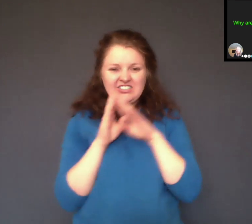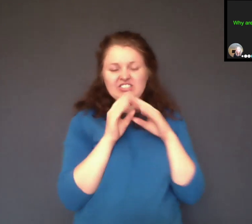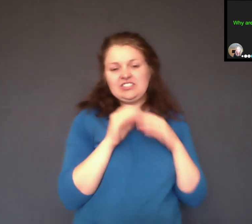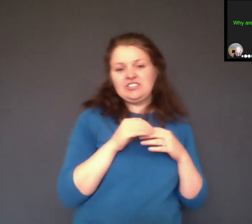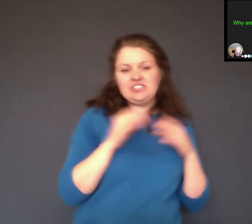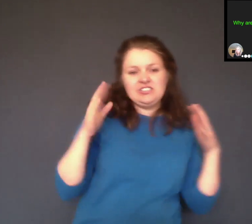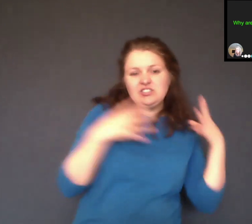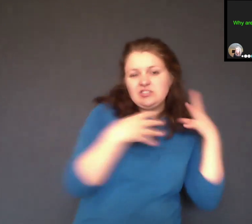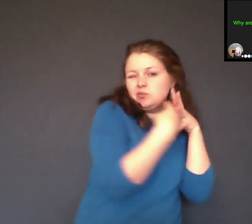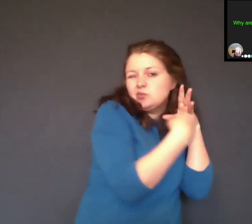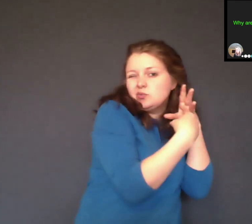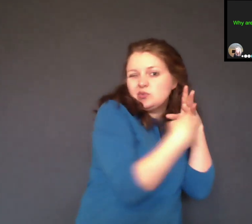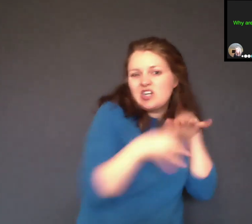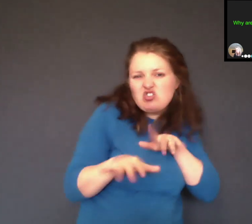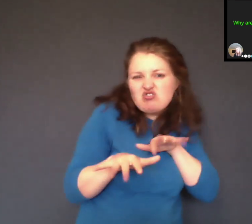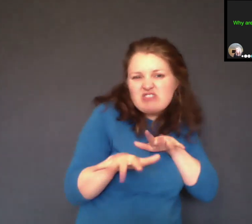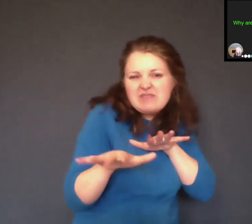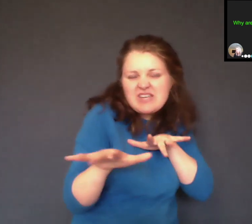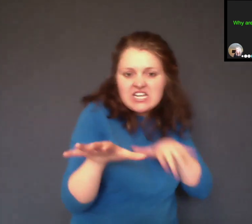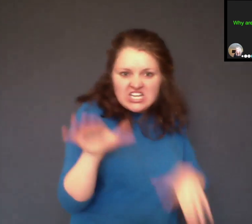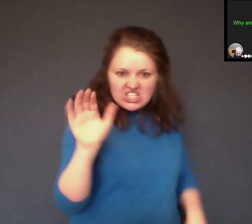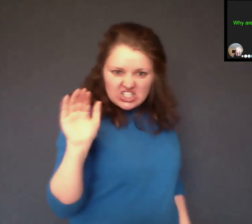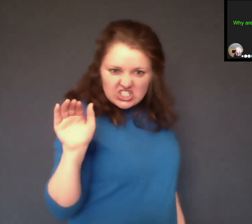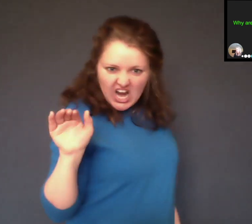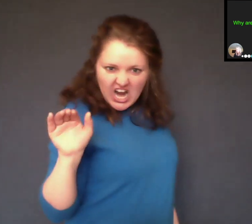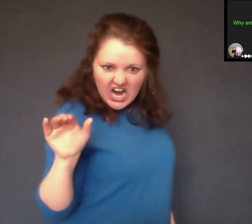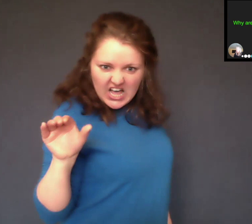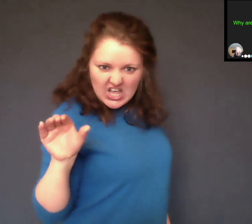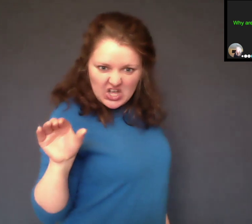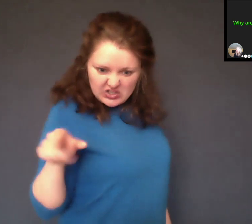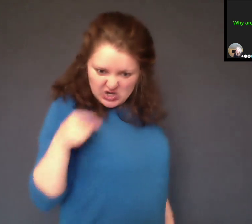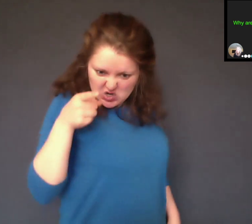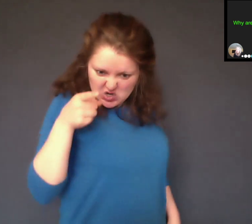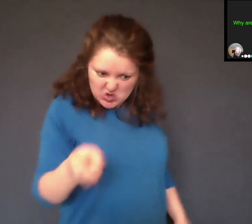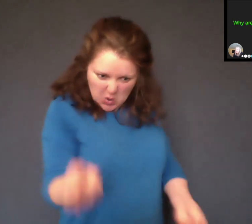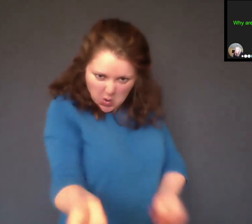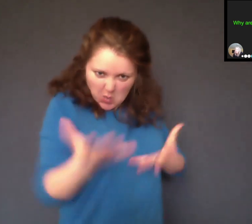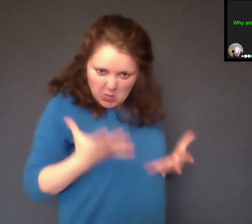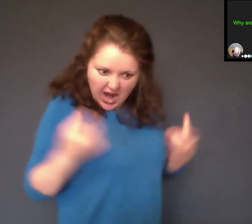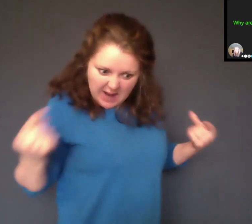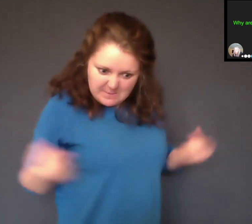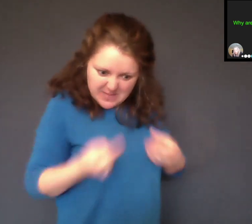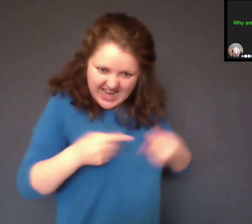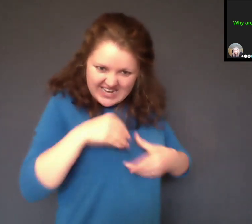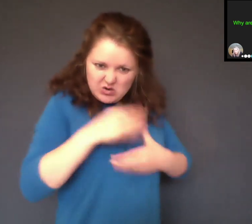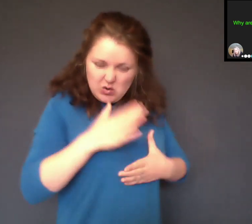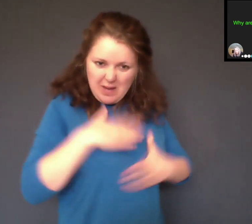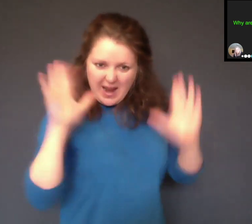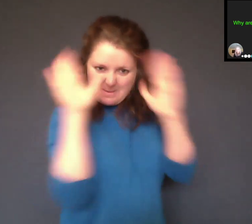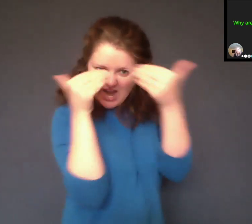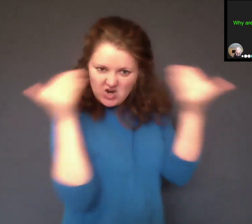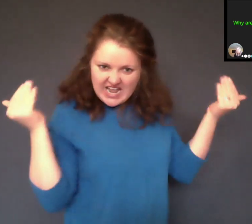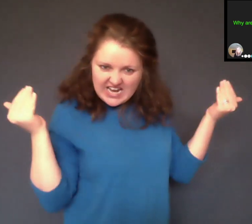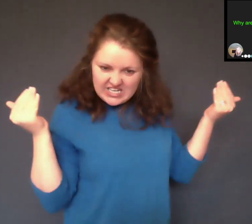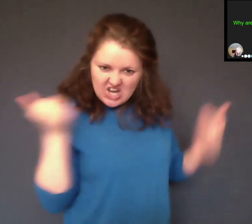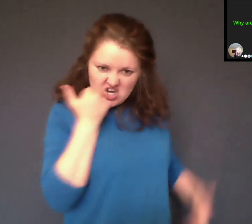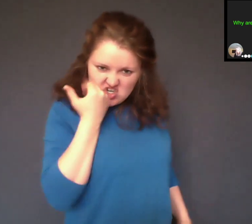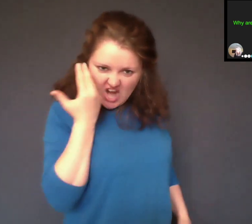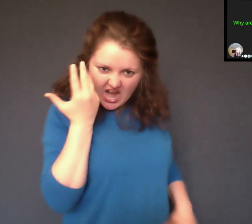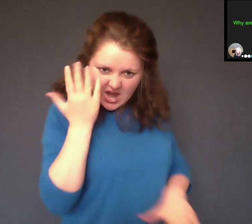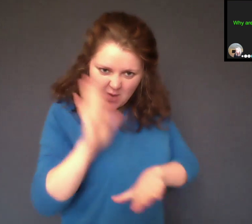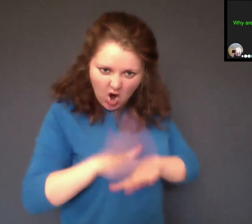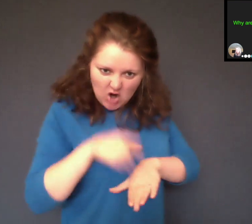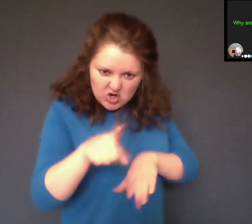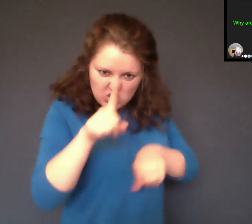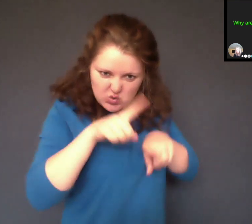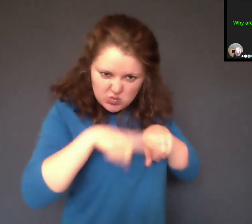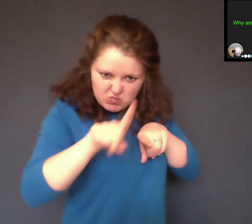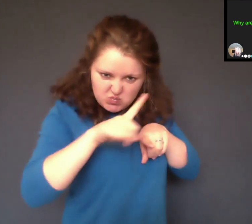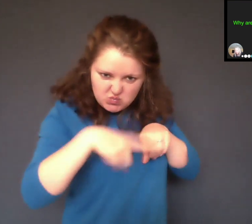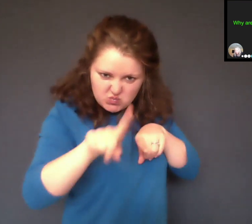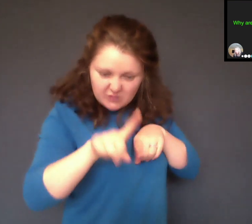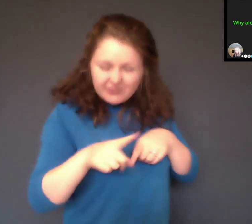of windows child he said you have brought pain into my paradise shame on you what pain harvey